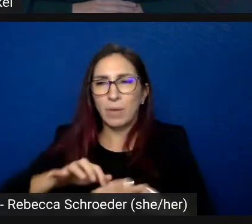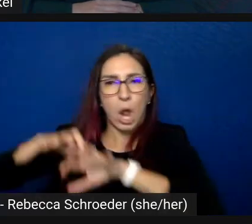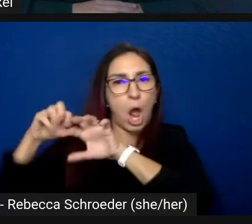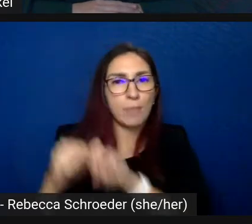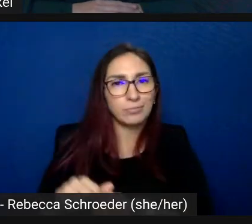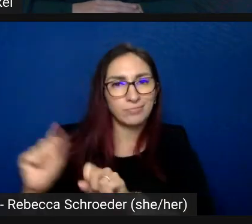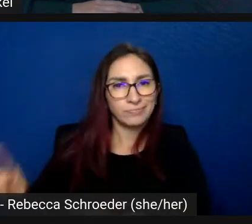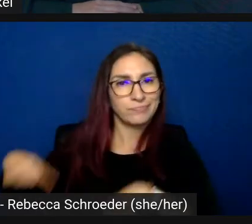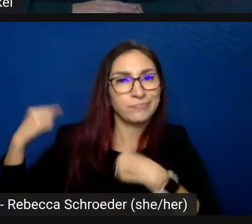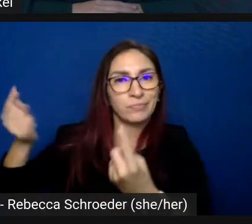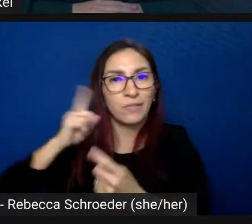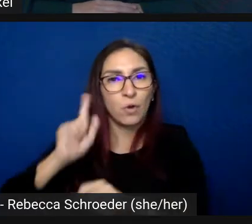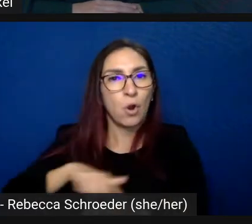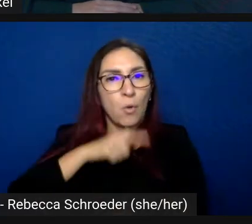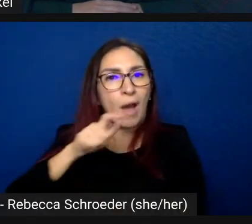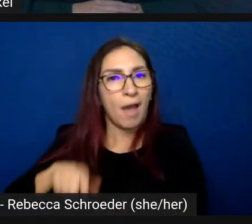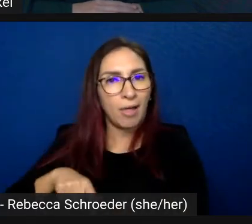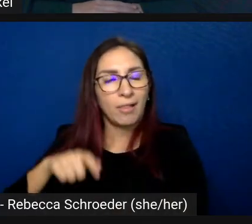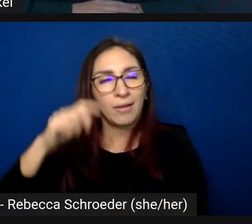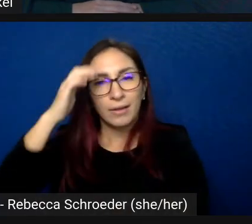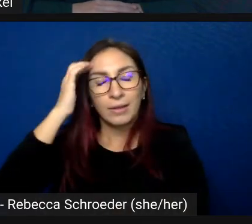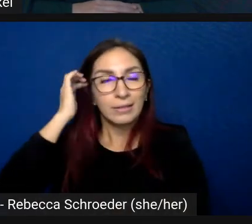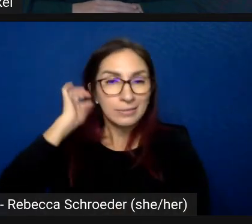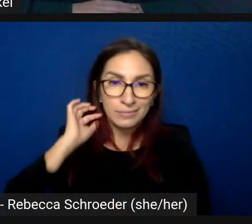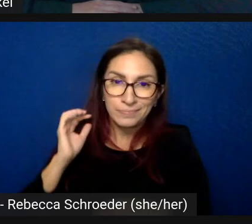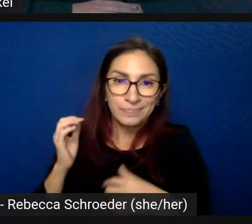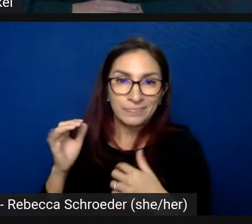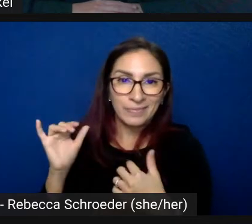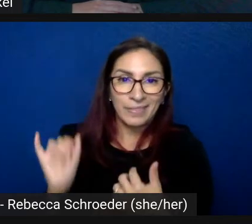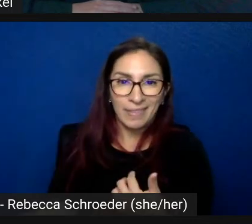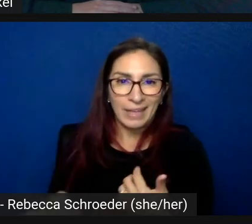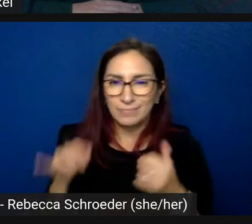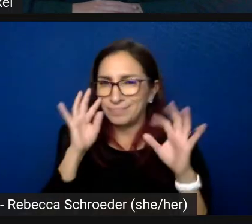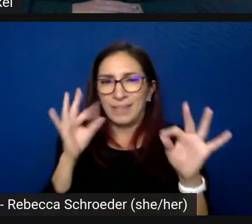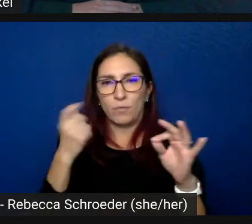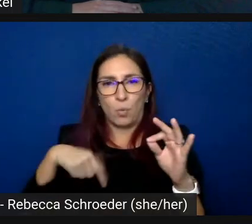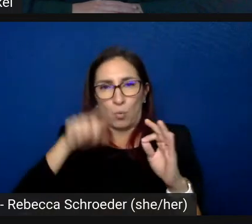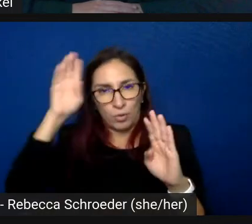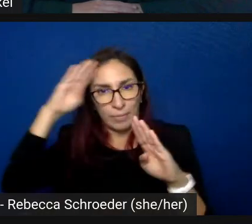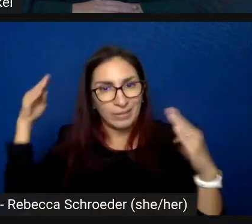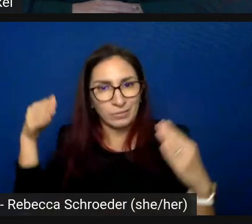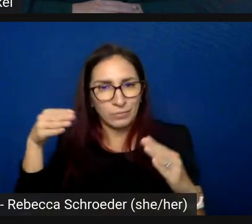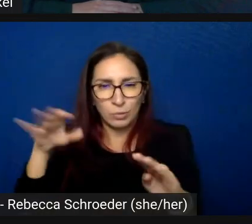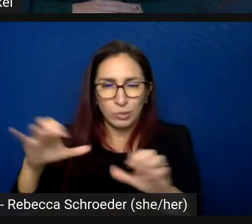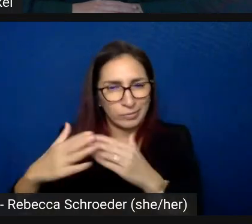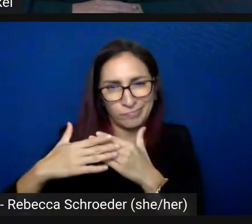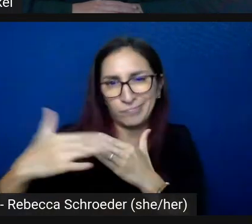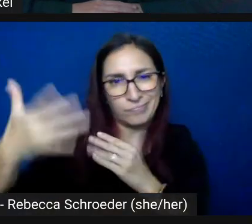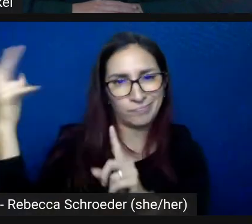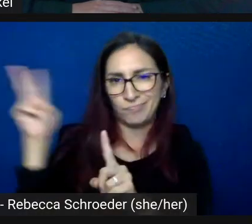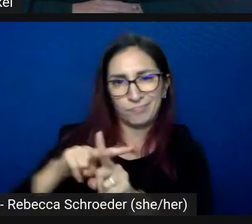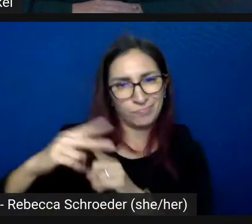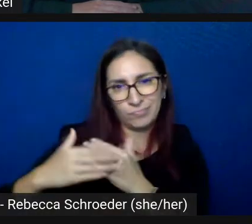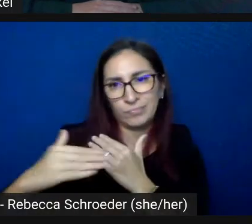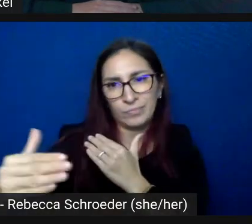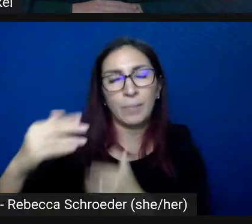Definitely, it's going to be what we're going to be doing. I do think that ACF or a tool like that makes it a little bit easier